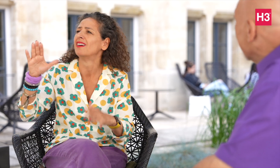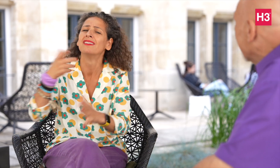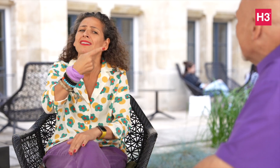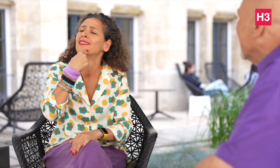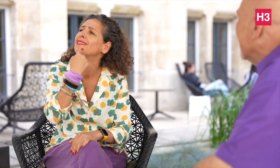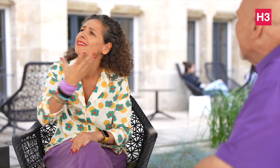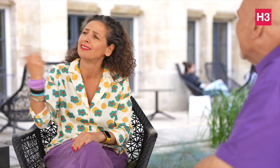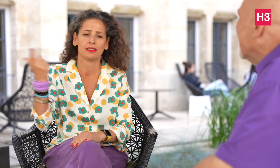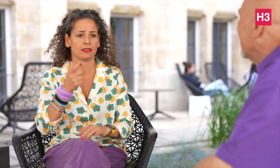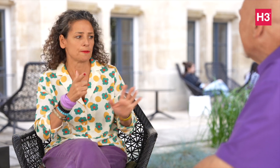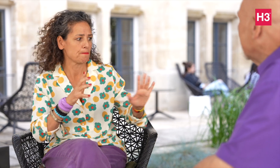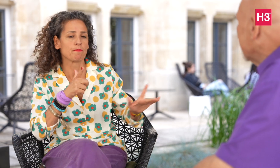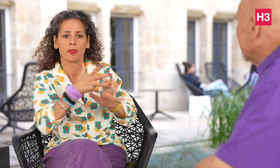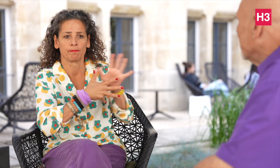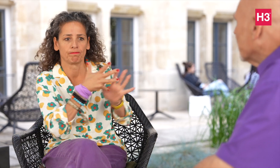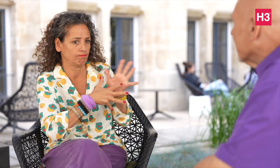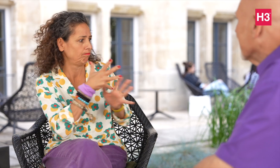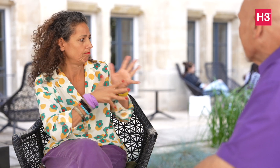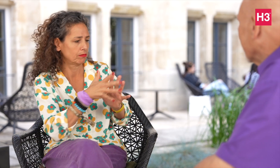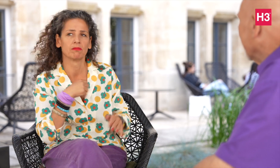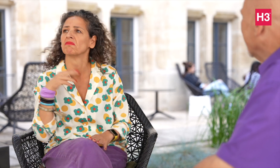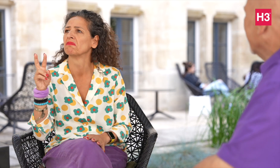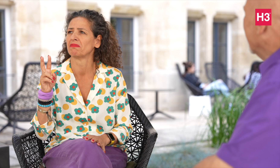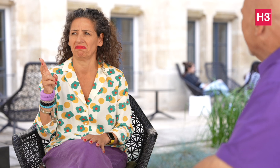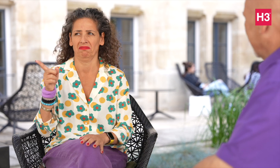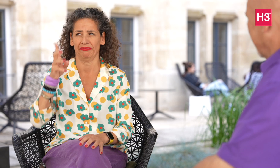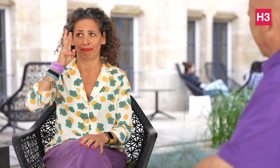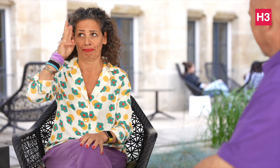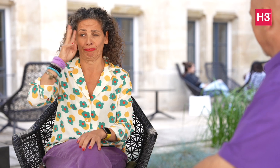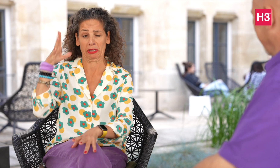When I asked her to explain, she translated everything for me,